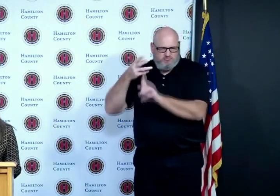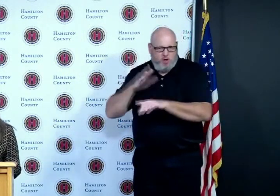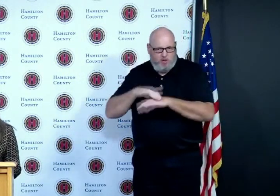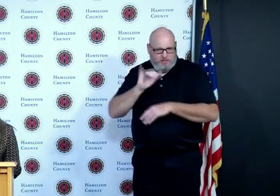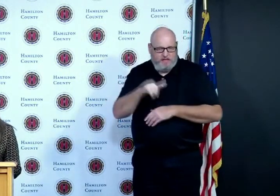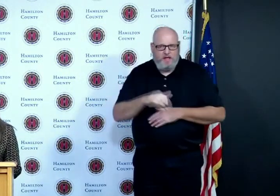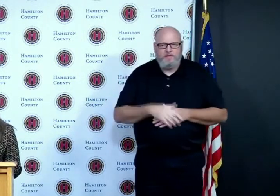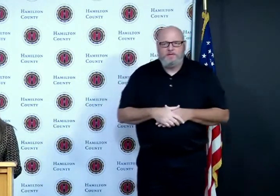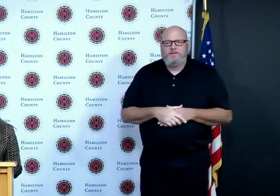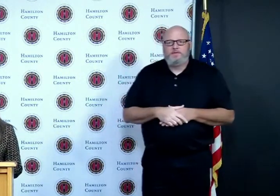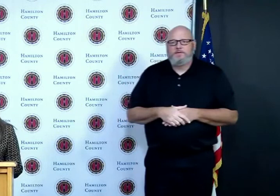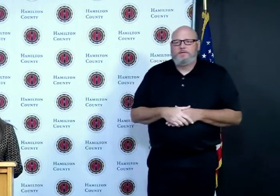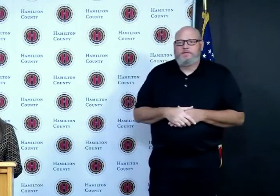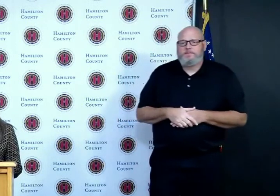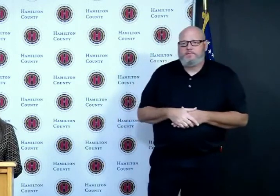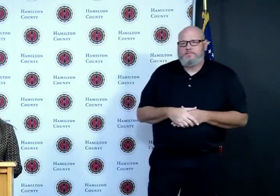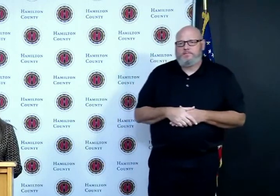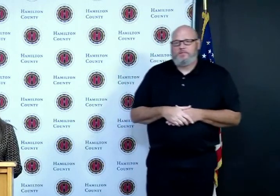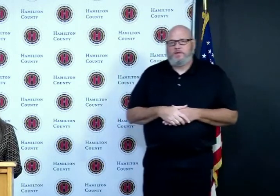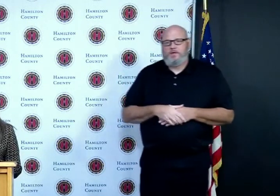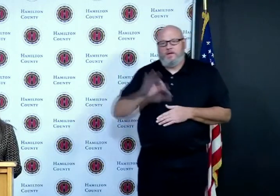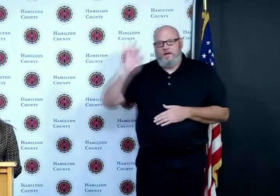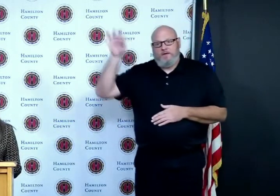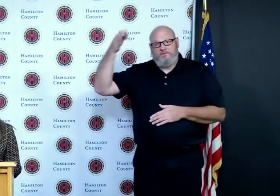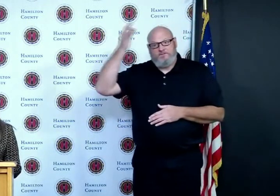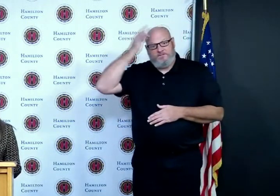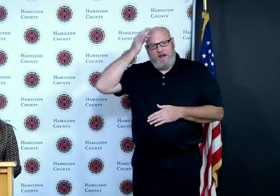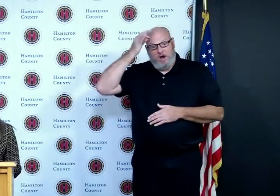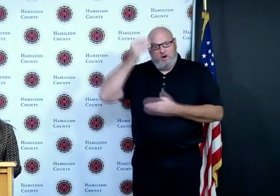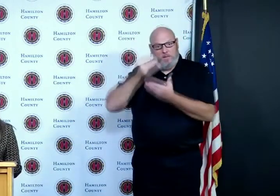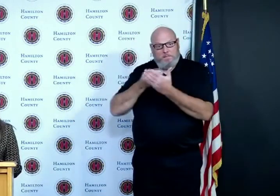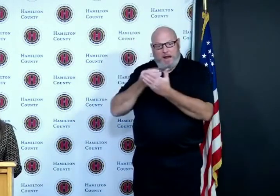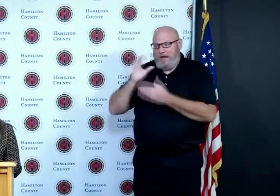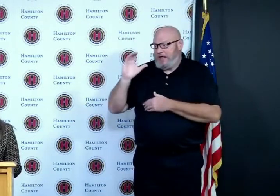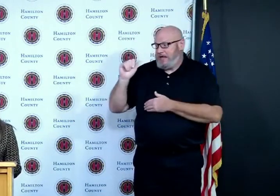three different buckets as you know we've got one bucket moving through right now where the federal